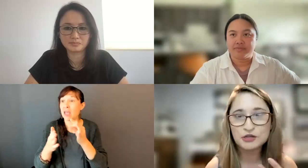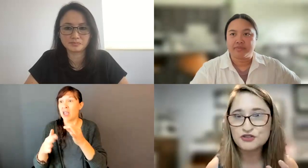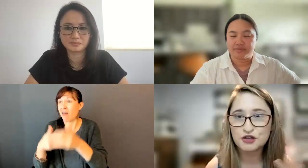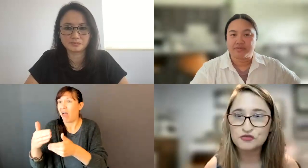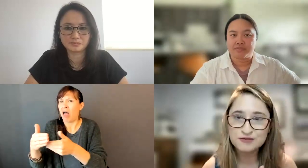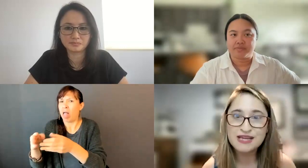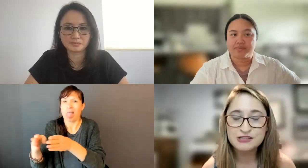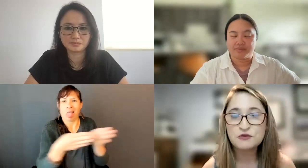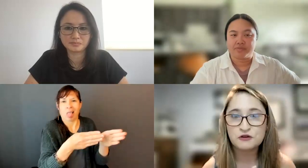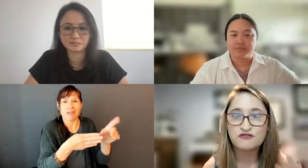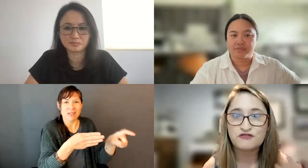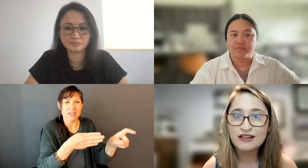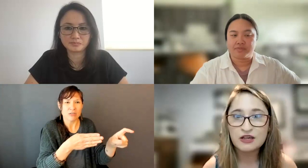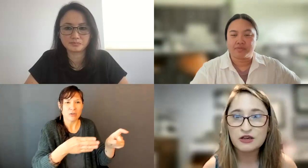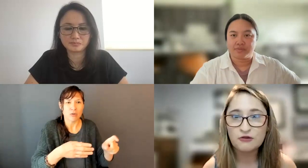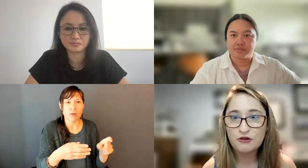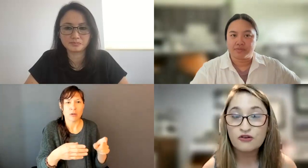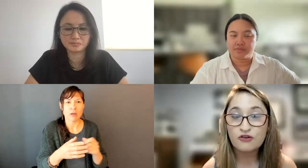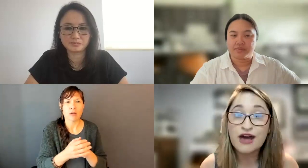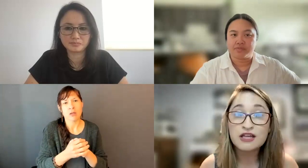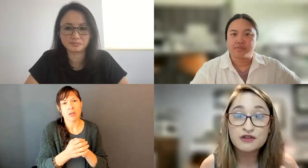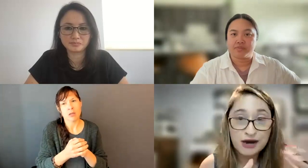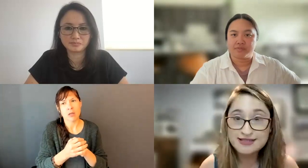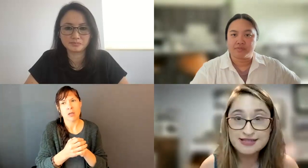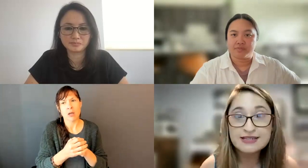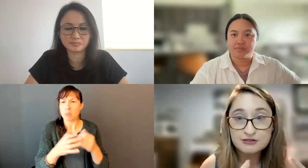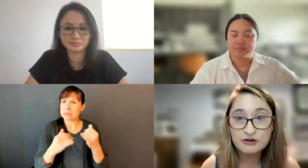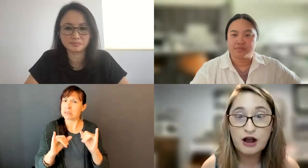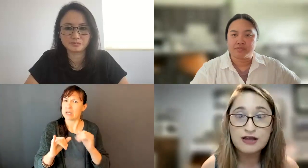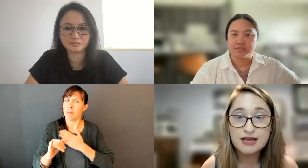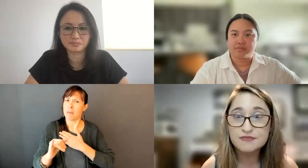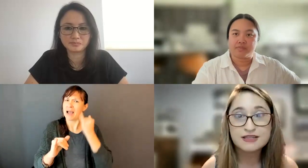But those don't speak to your value or the value of your ideas or your concepts.